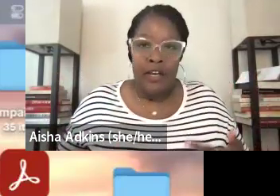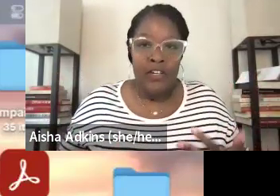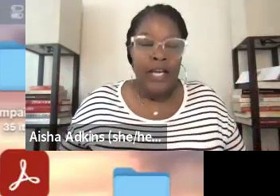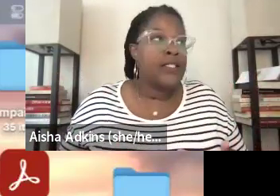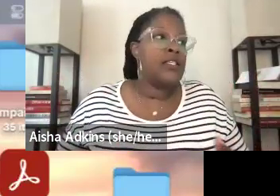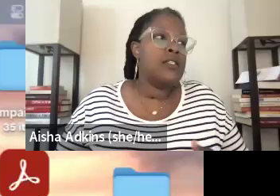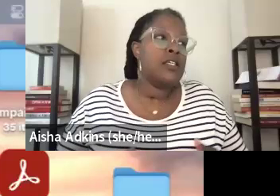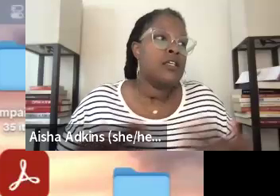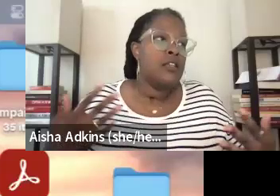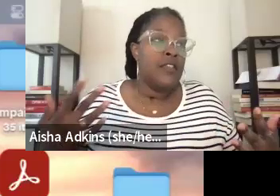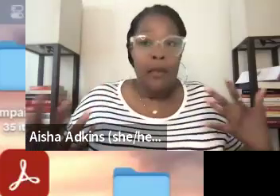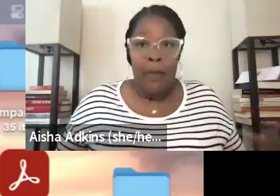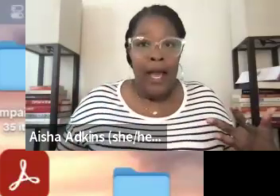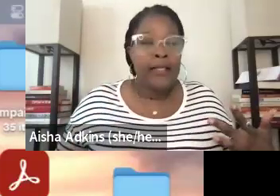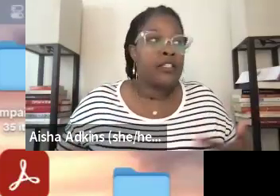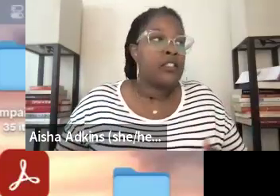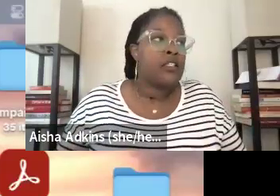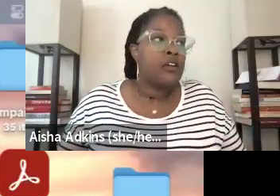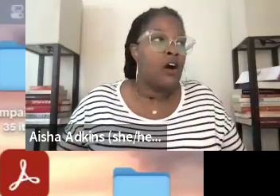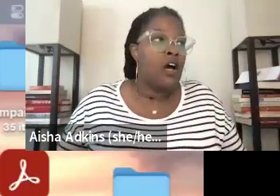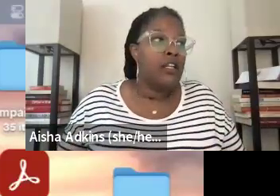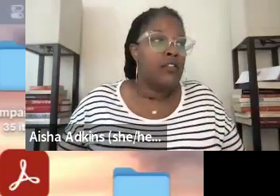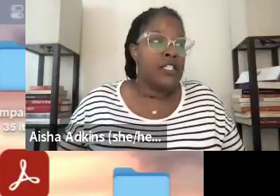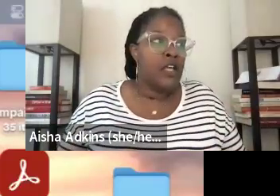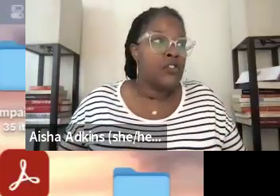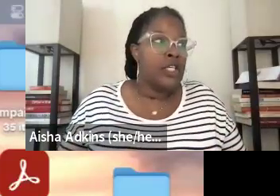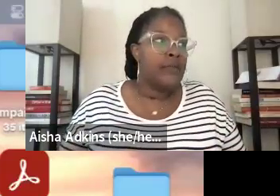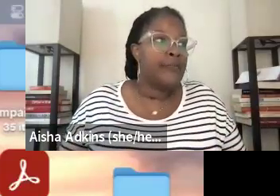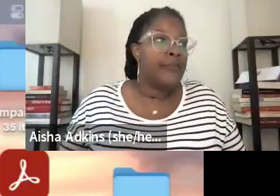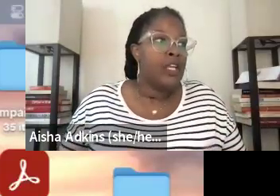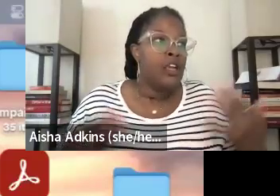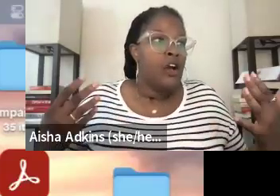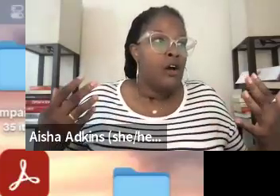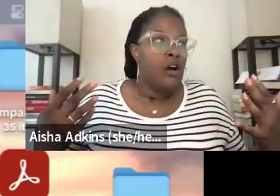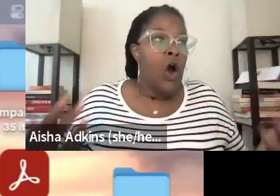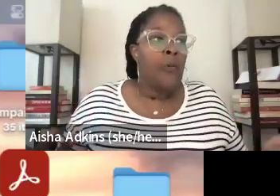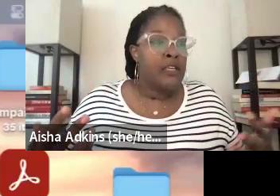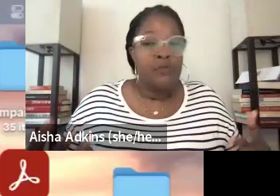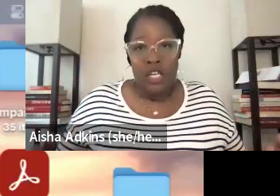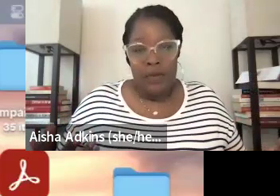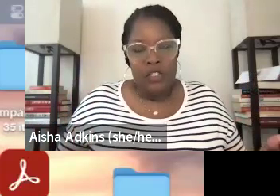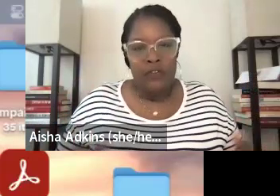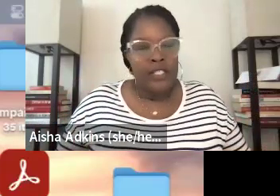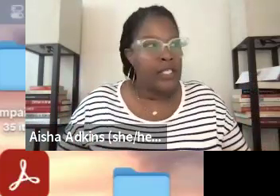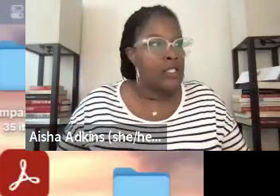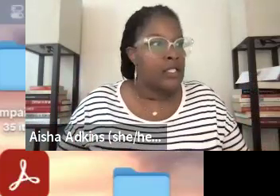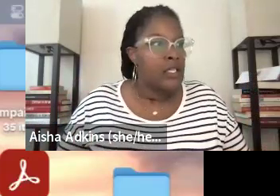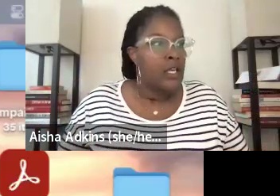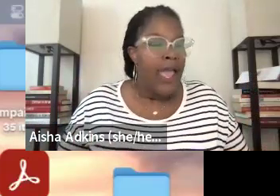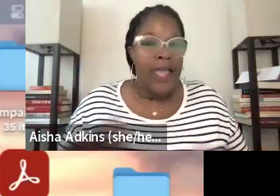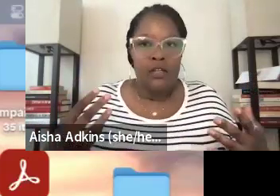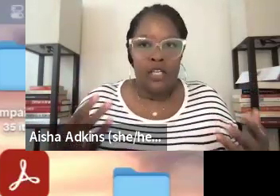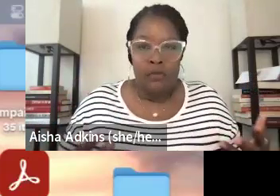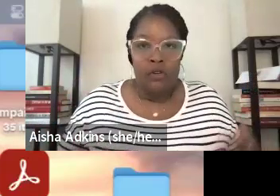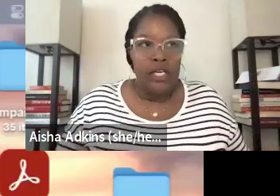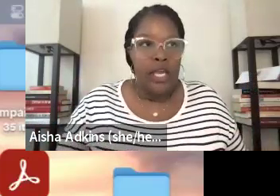care crisis, the impact on this country, home and community based services, and community